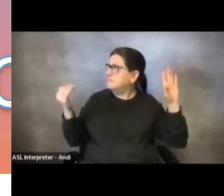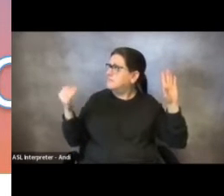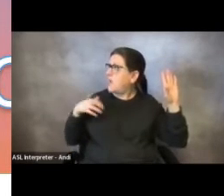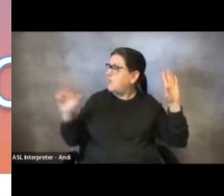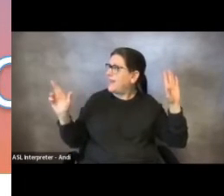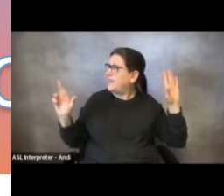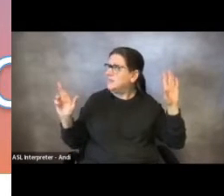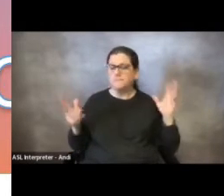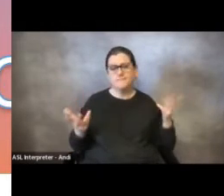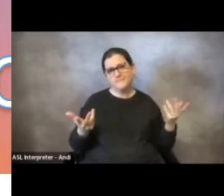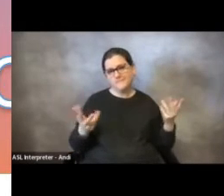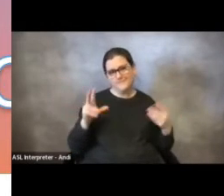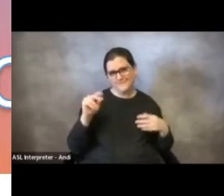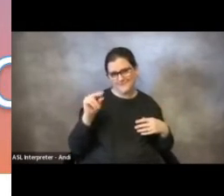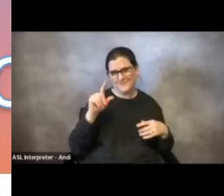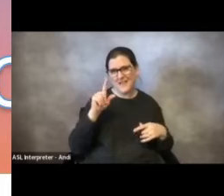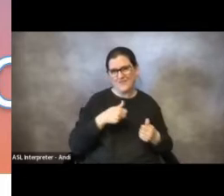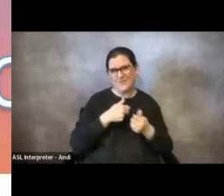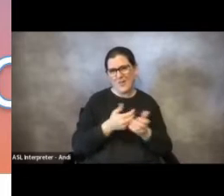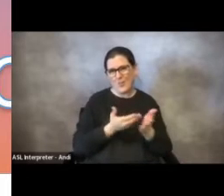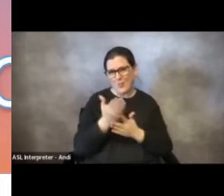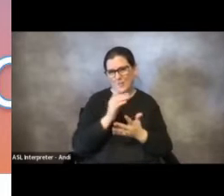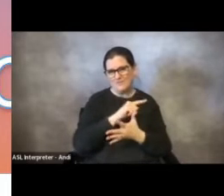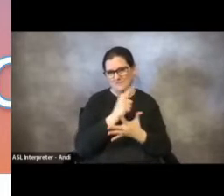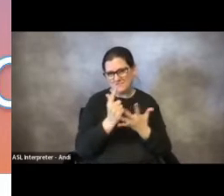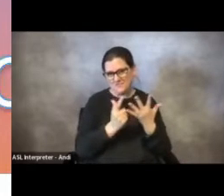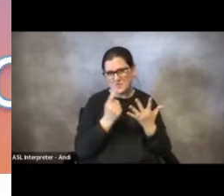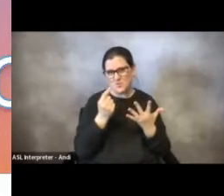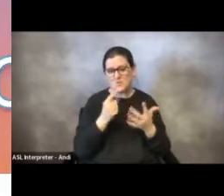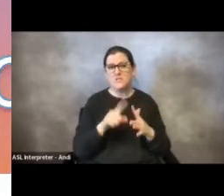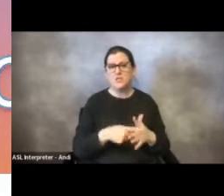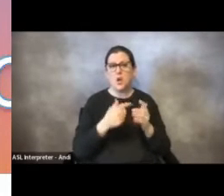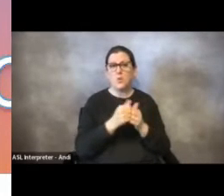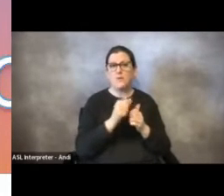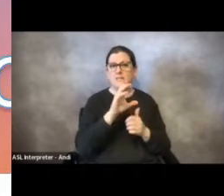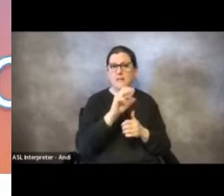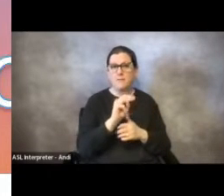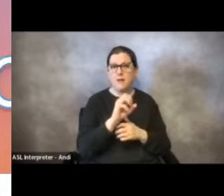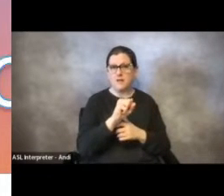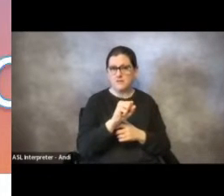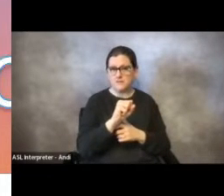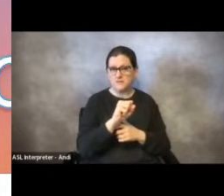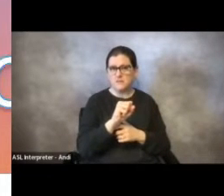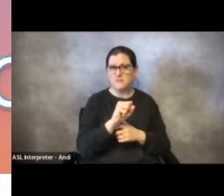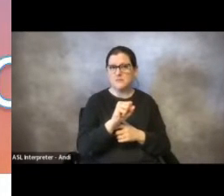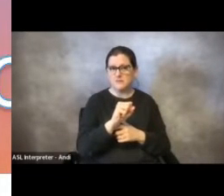claiming. It starts with CMS. And so we break it up into two parts. There's the central